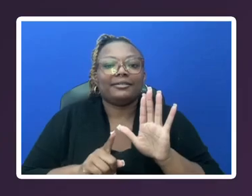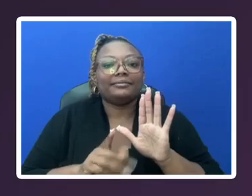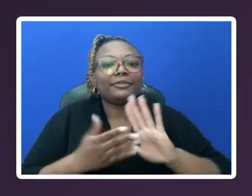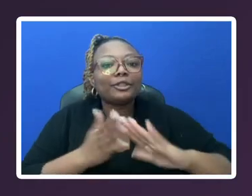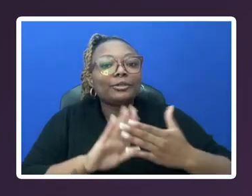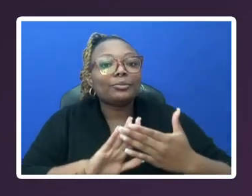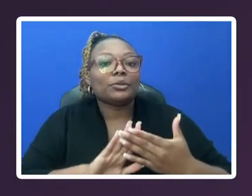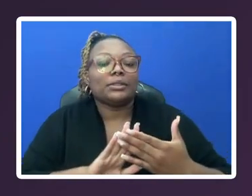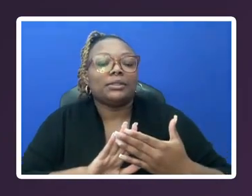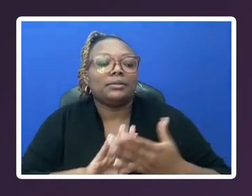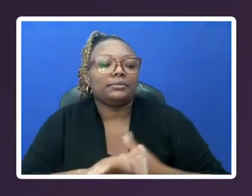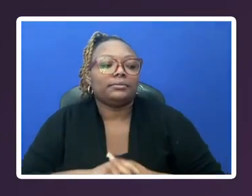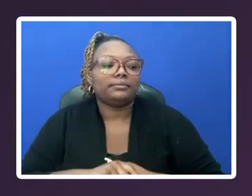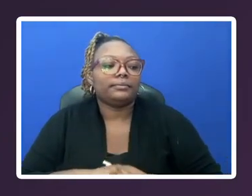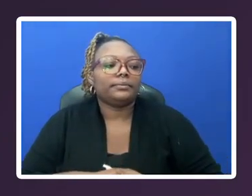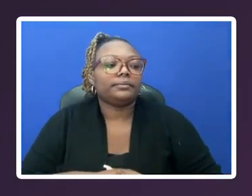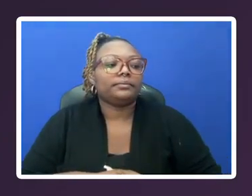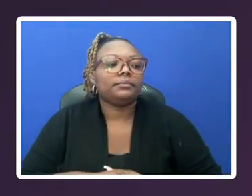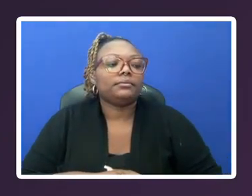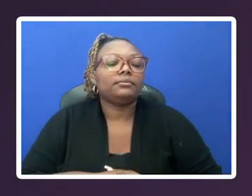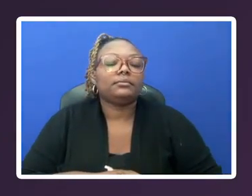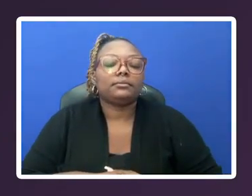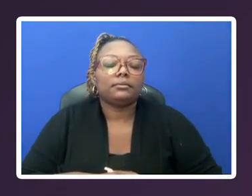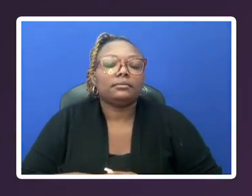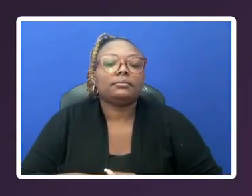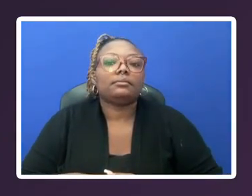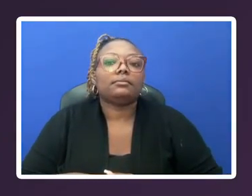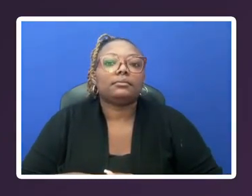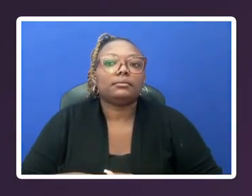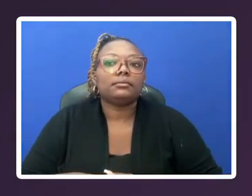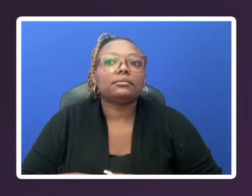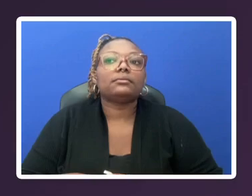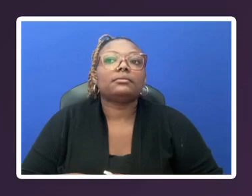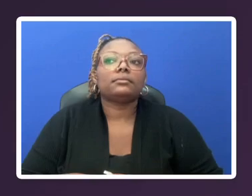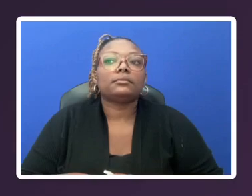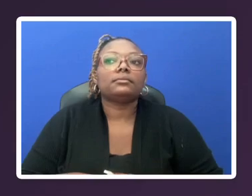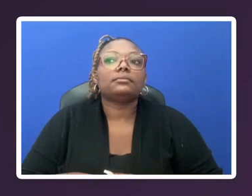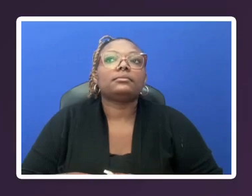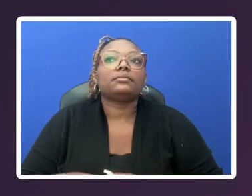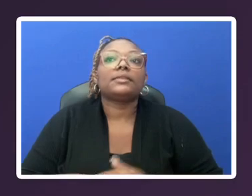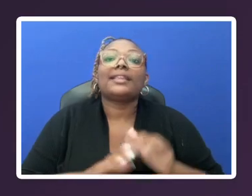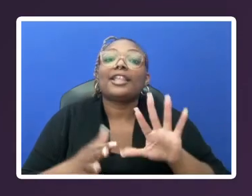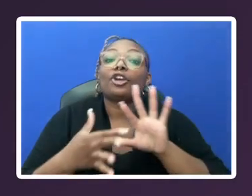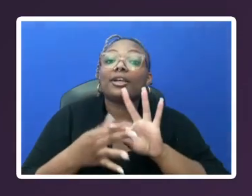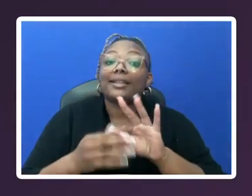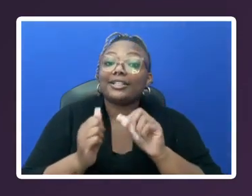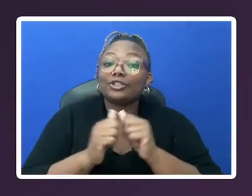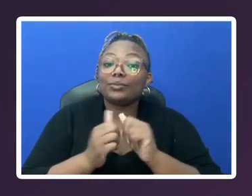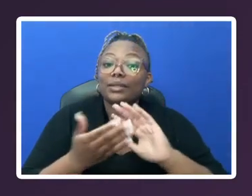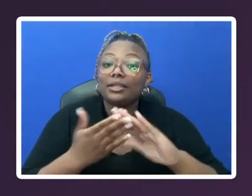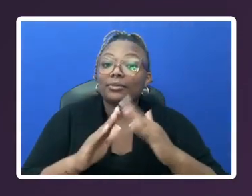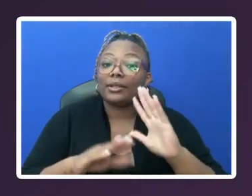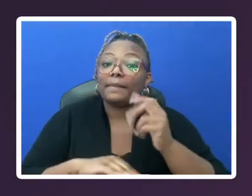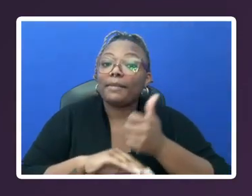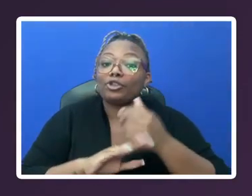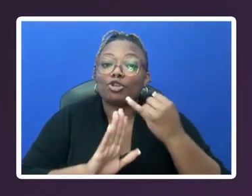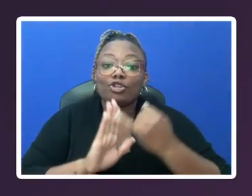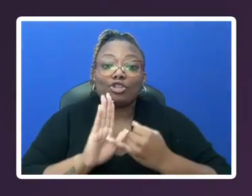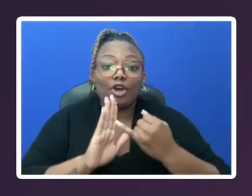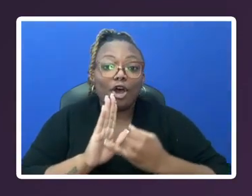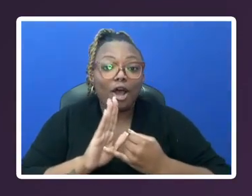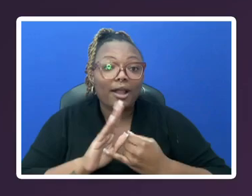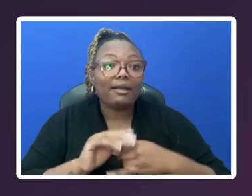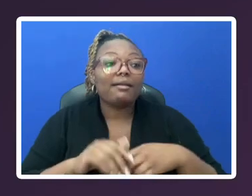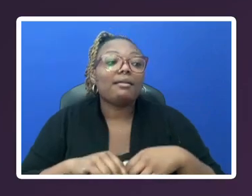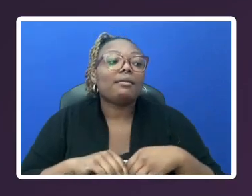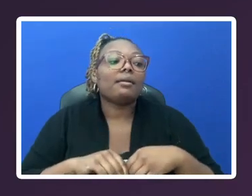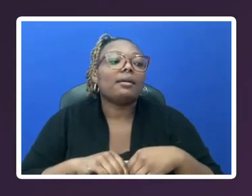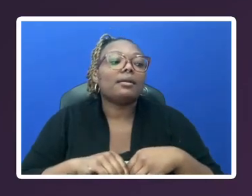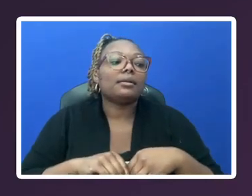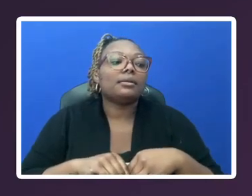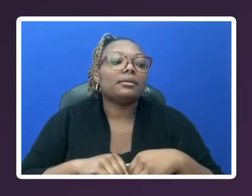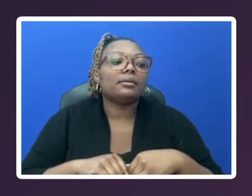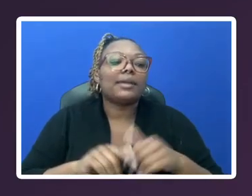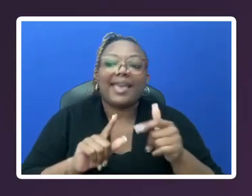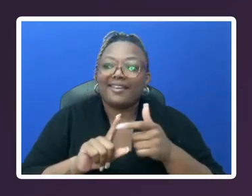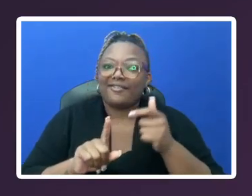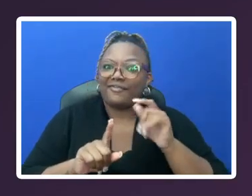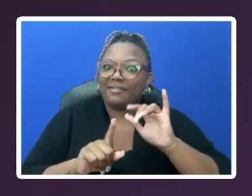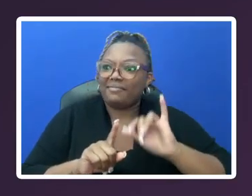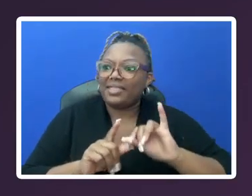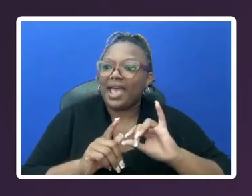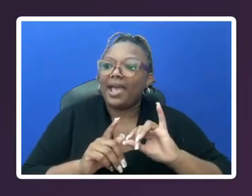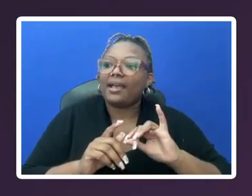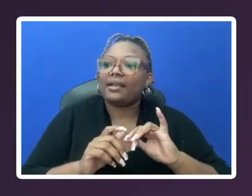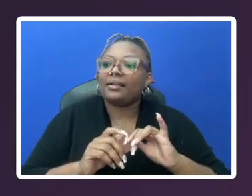and their connections with the community based on the artwork. And from that they can definitely